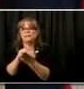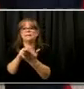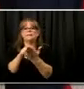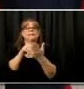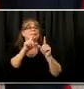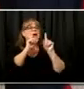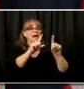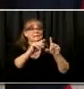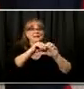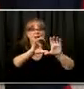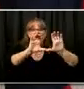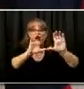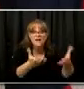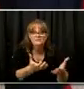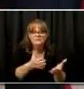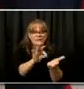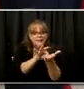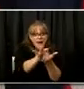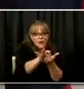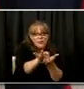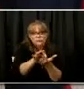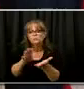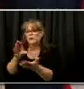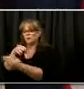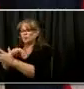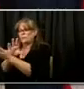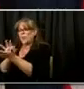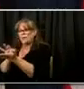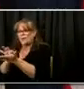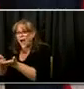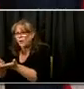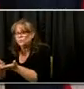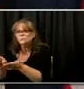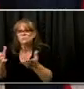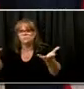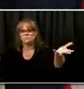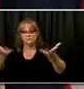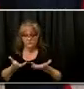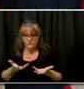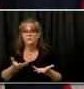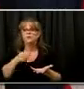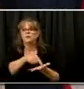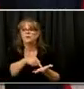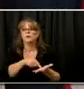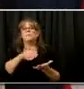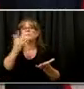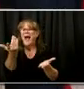some decisions there. Many of those decisions are local, local school board decisions that they talk